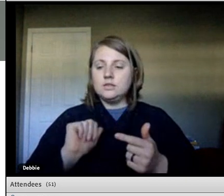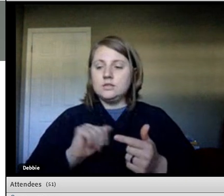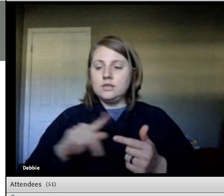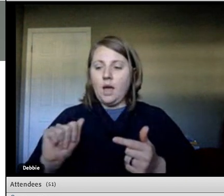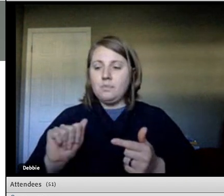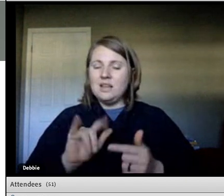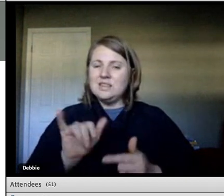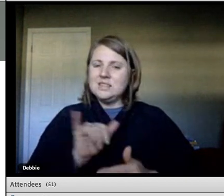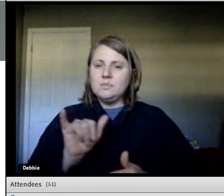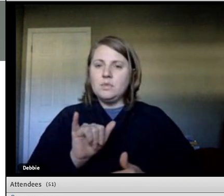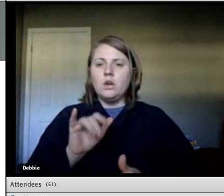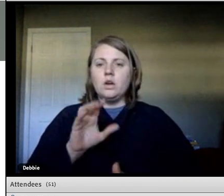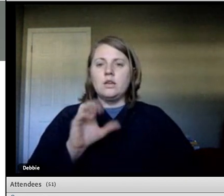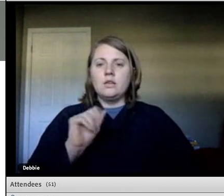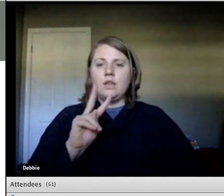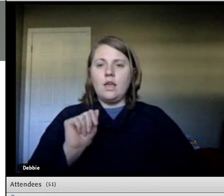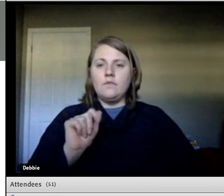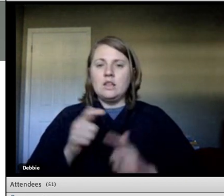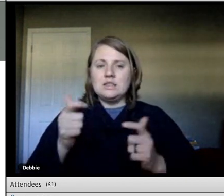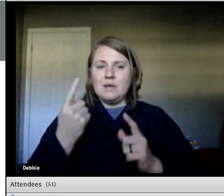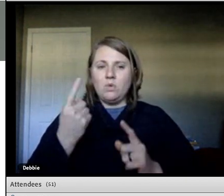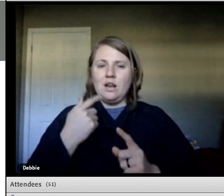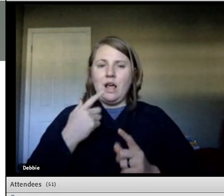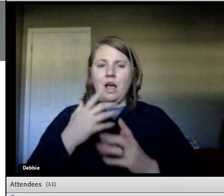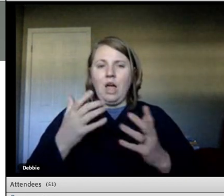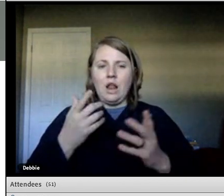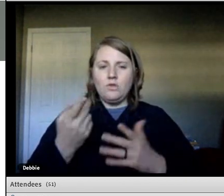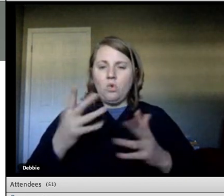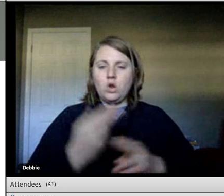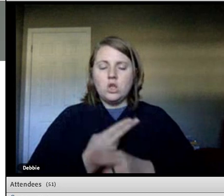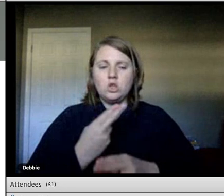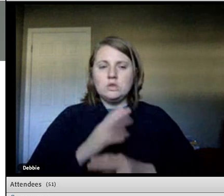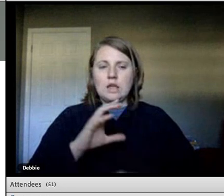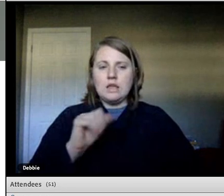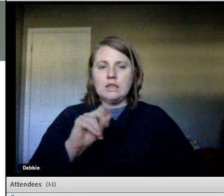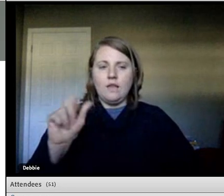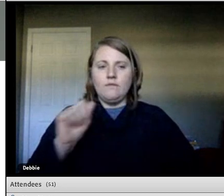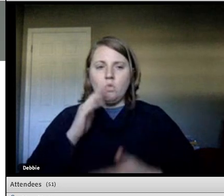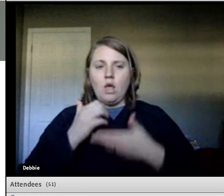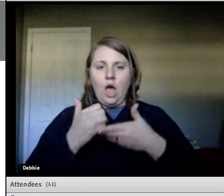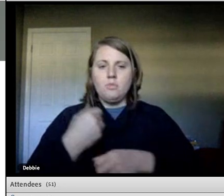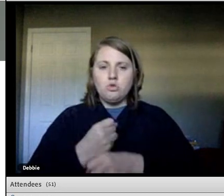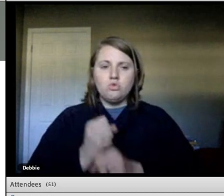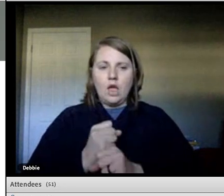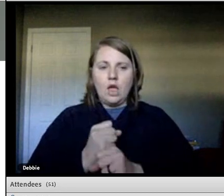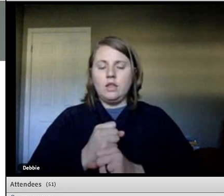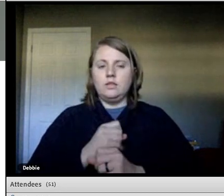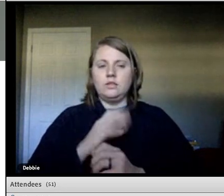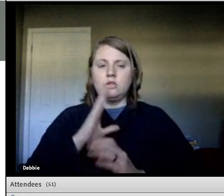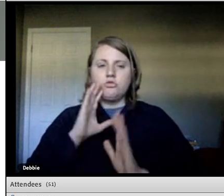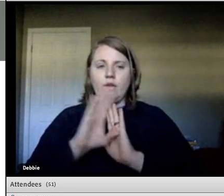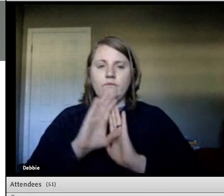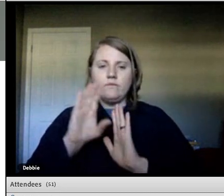Canva will help you create graphics. You just click, and you paste, and they start with a template,